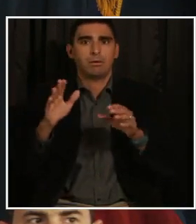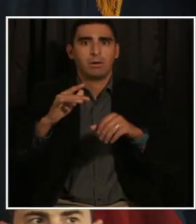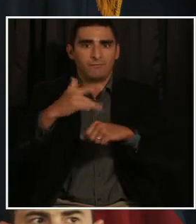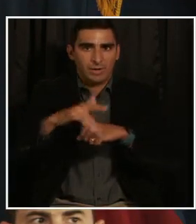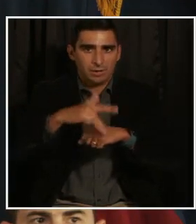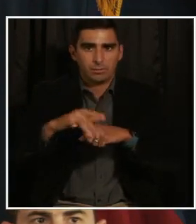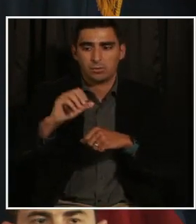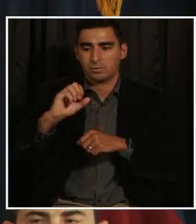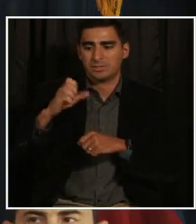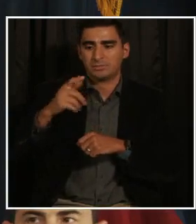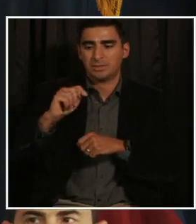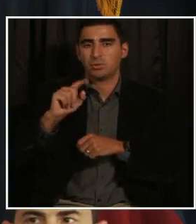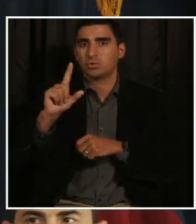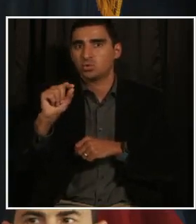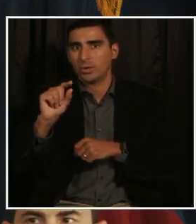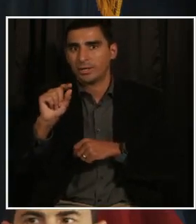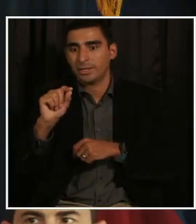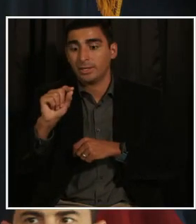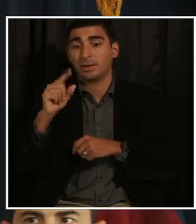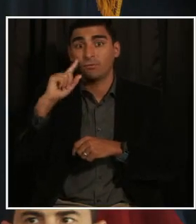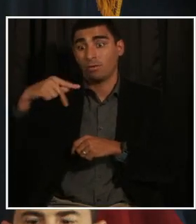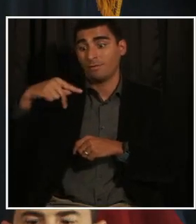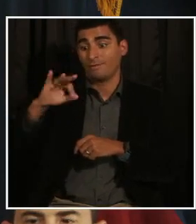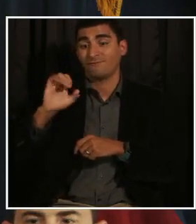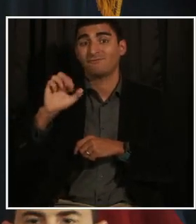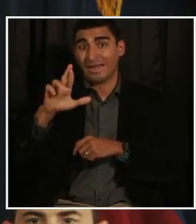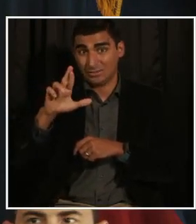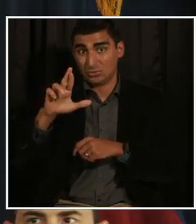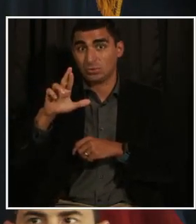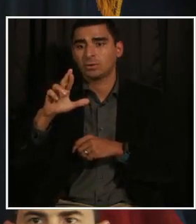vaccine maybe a week or two later in modern but it is available now again especially for